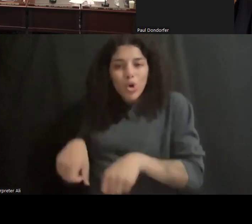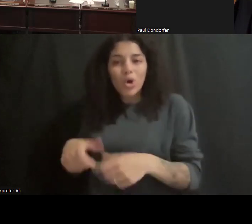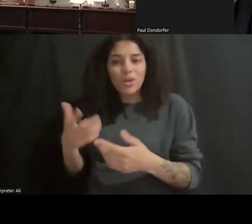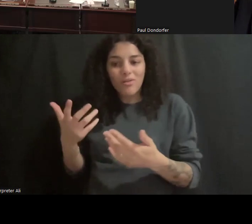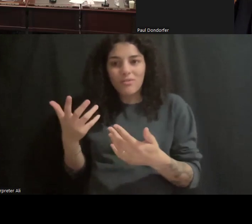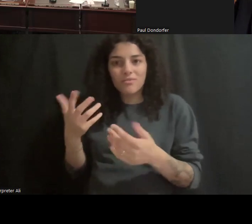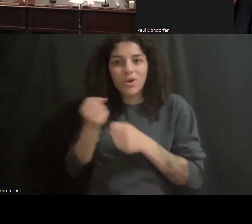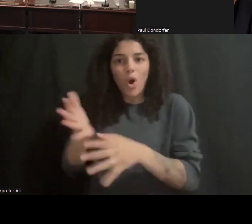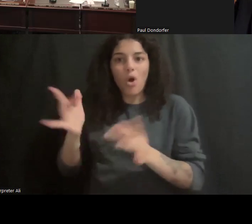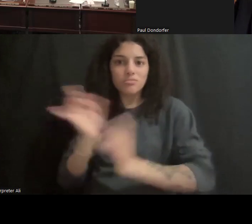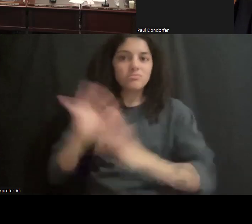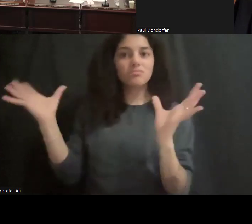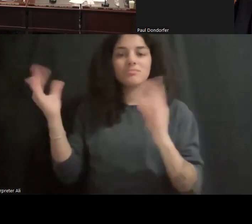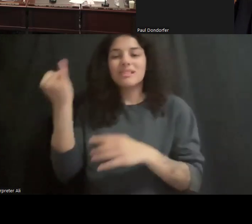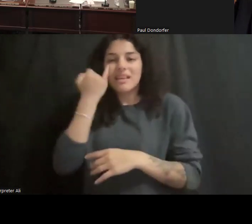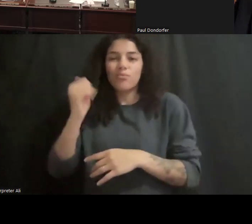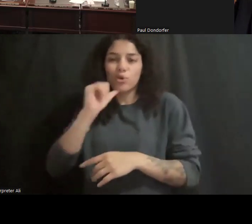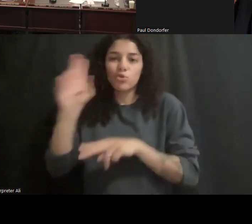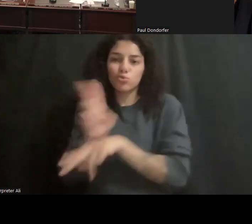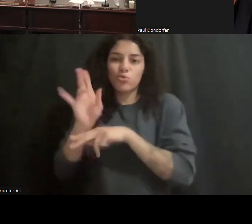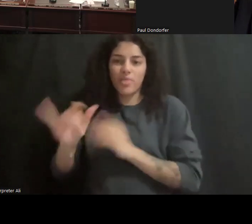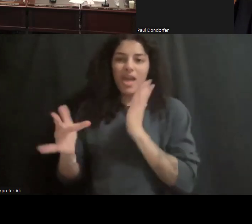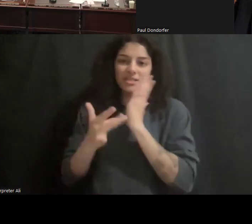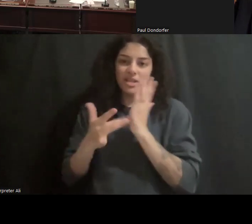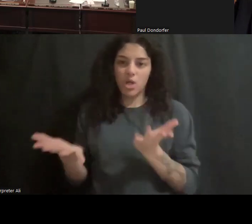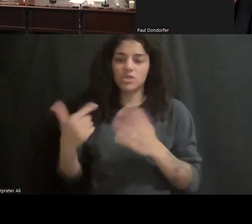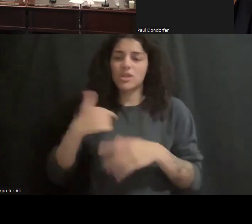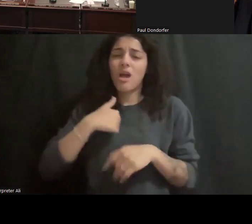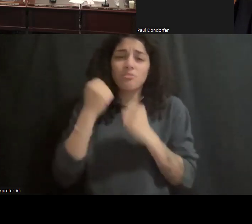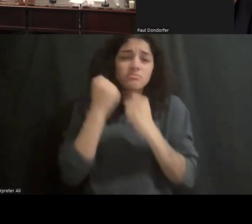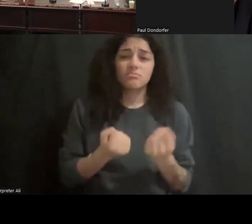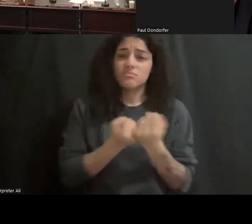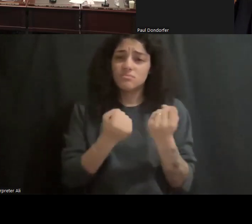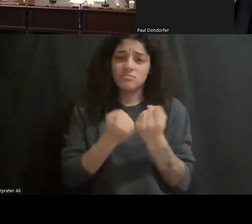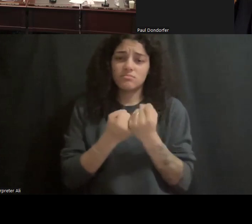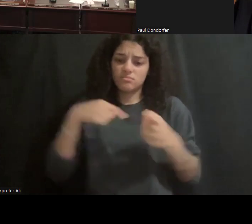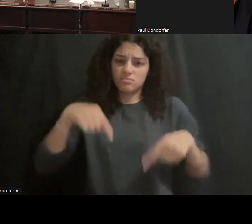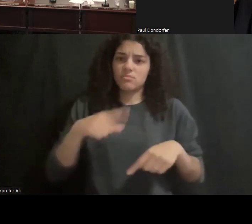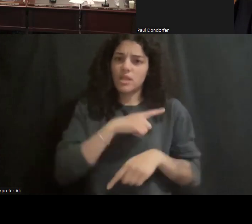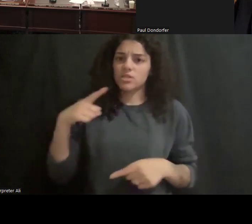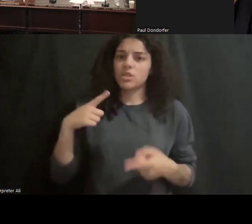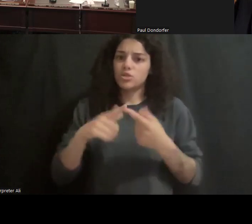of an LPR hit That is why I emphatically support this legislation to install LPRs throughout Monroe